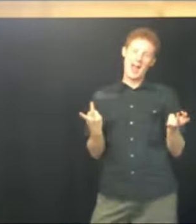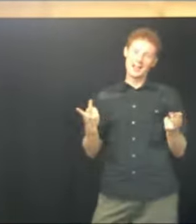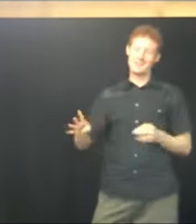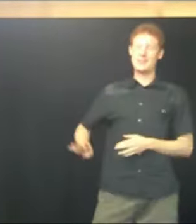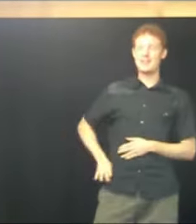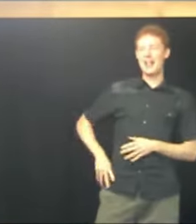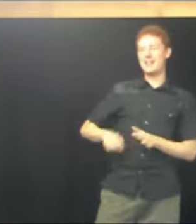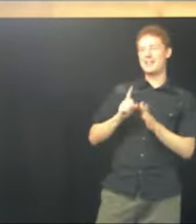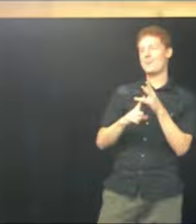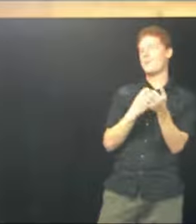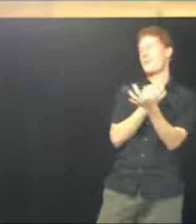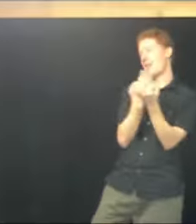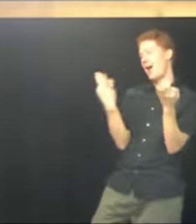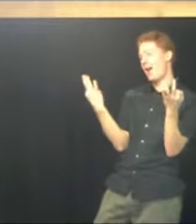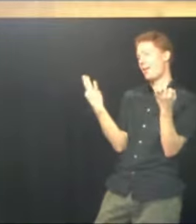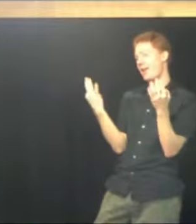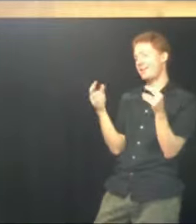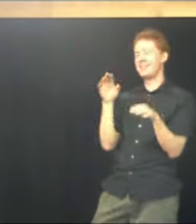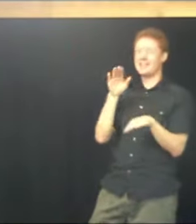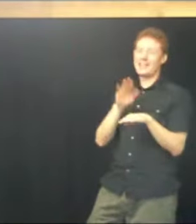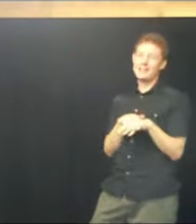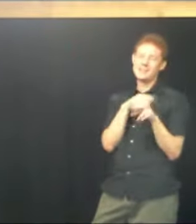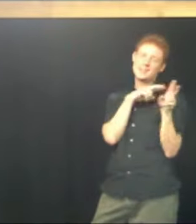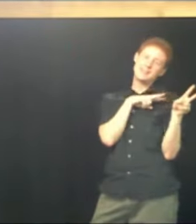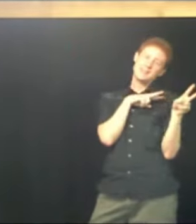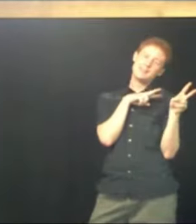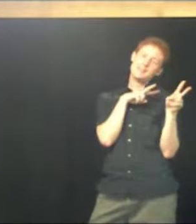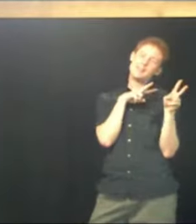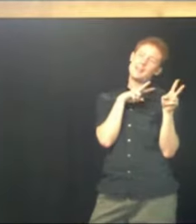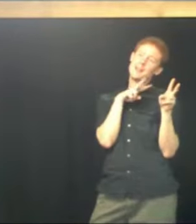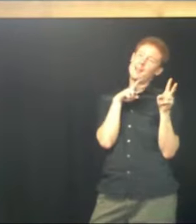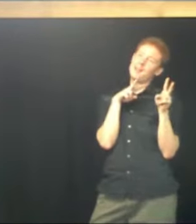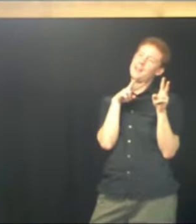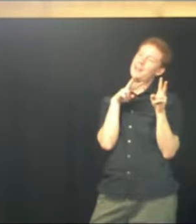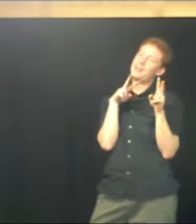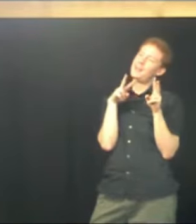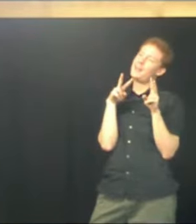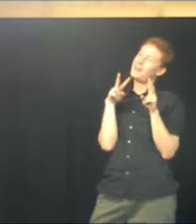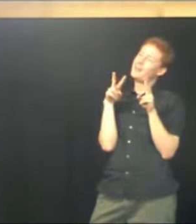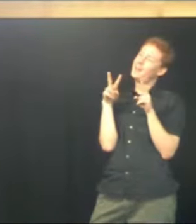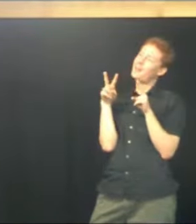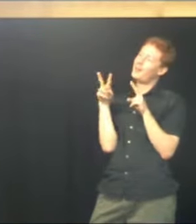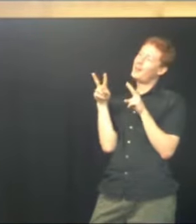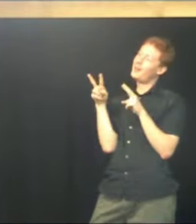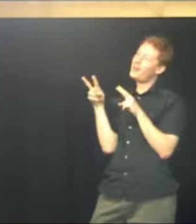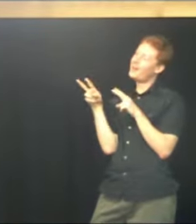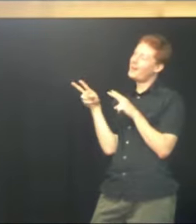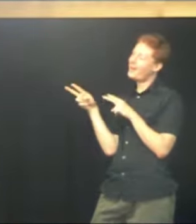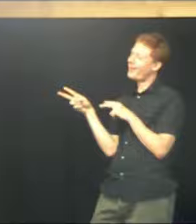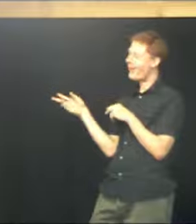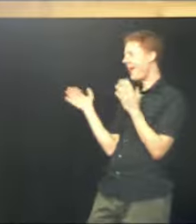In all your free time just relax, and do nothing Sit and watch the world go by